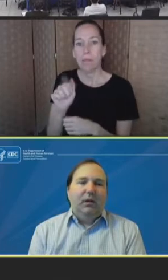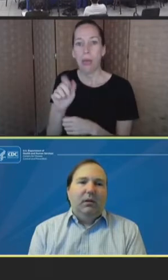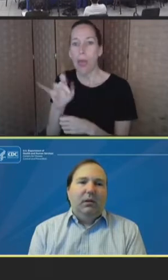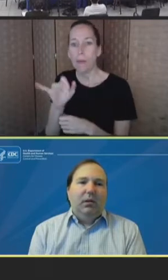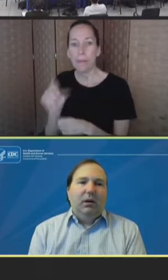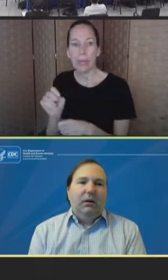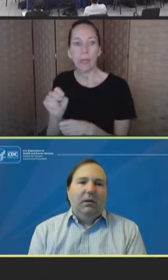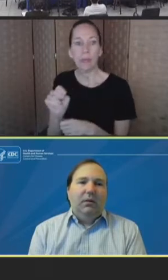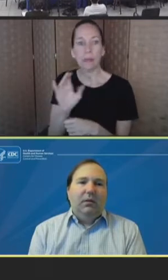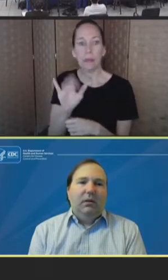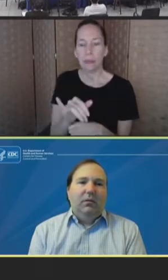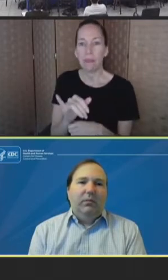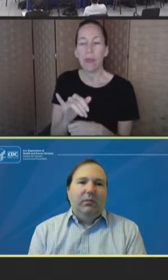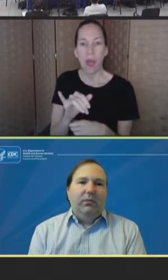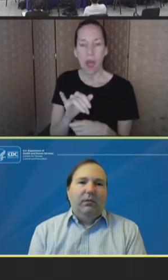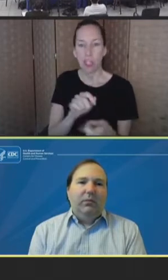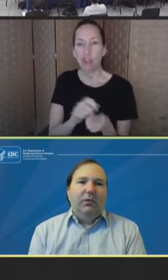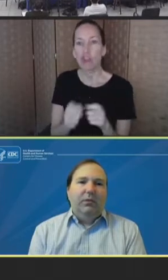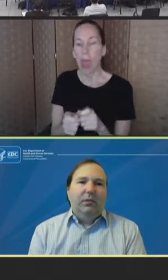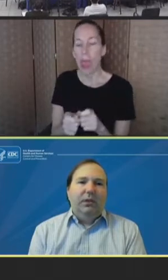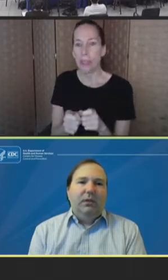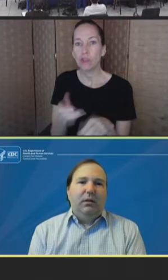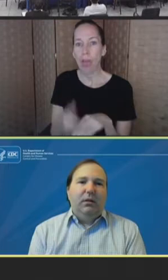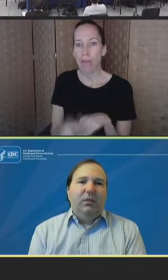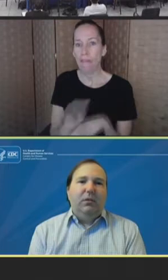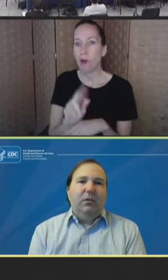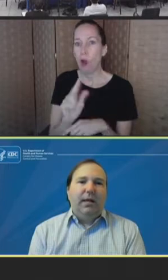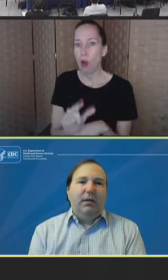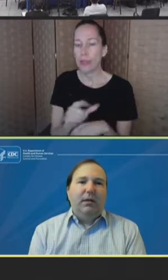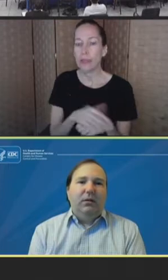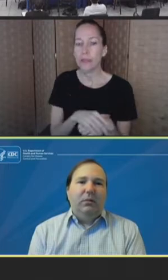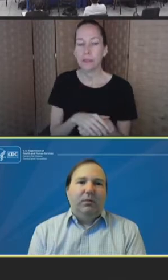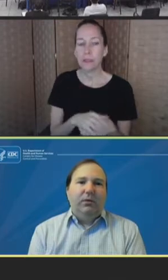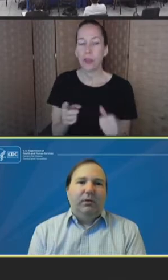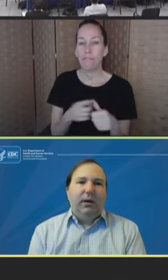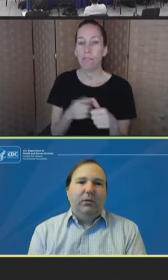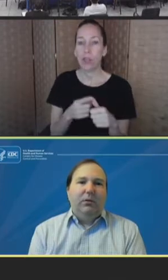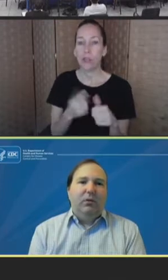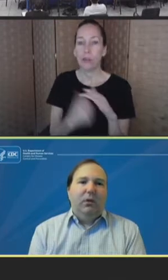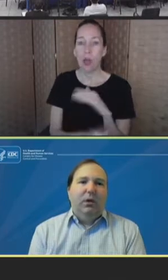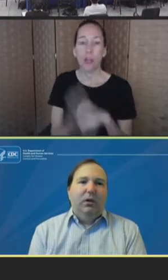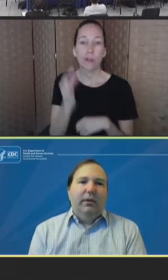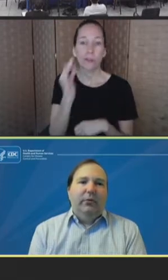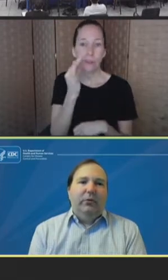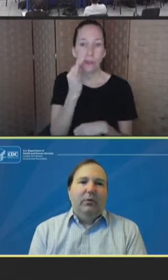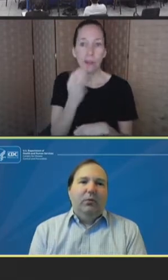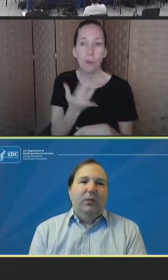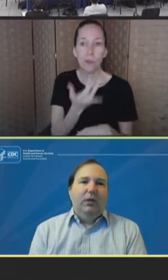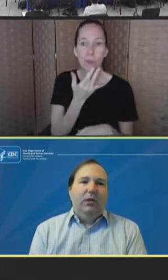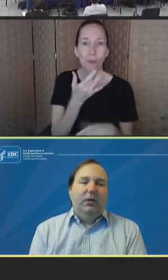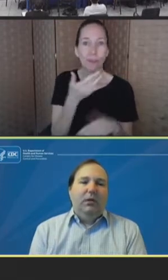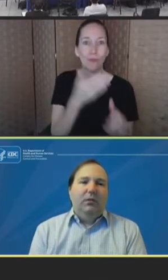in August from originally being subcutaneous as the preferred route to intradermal being the